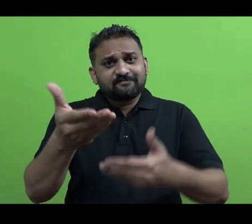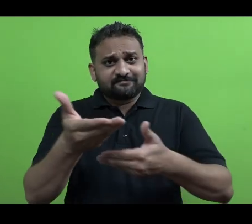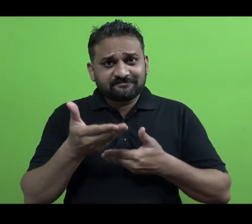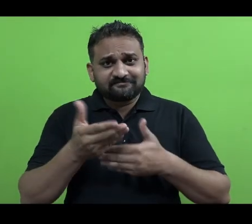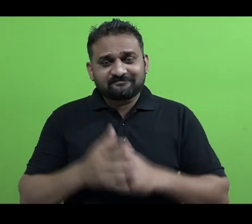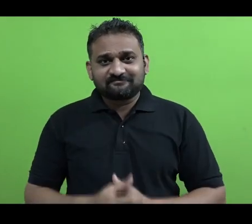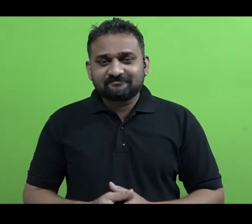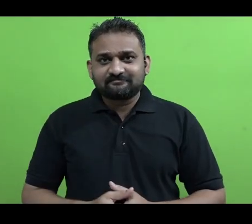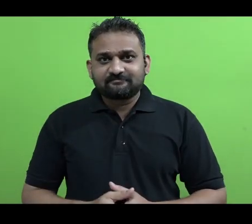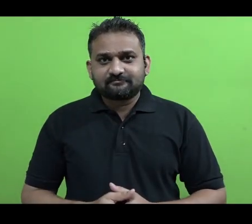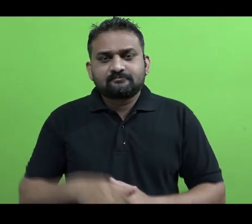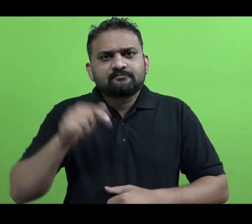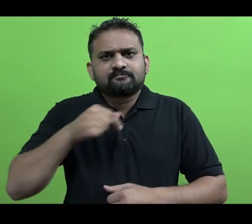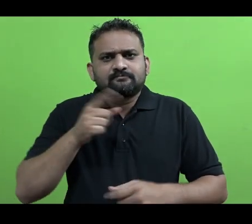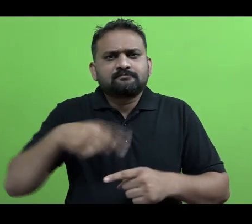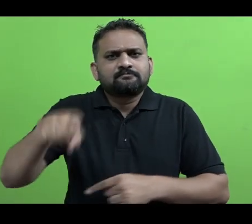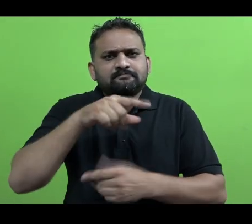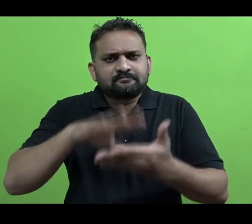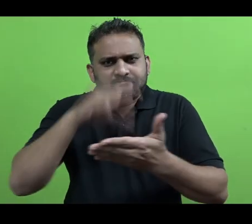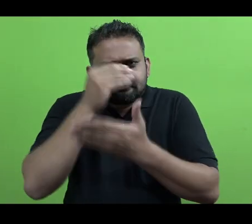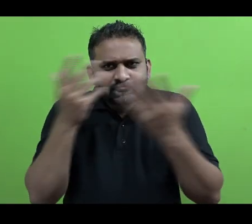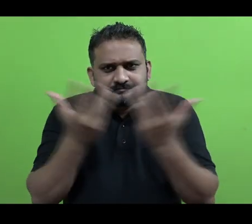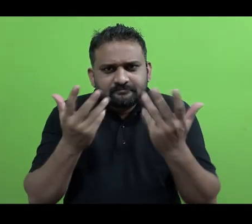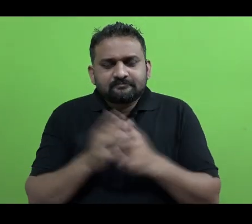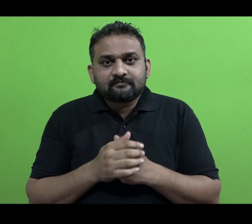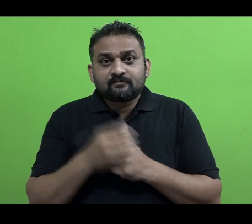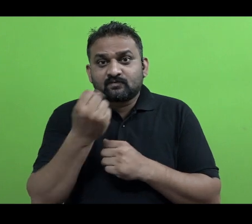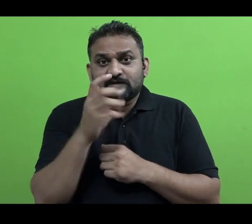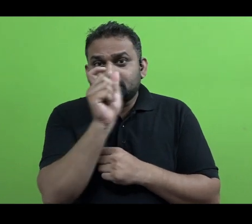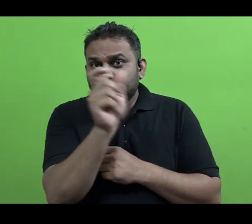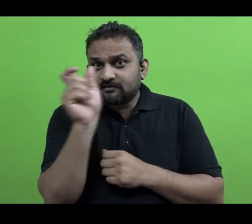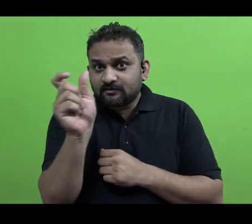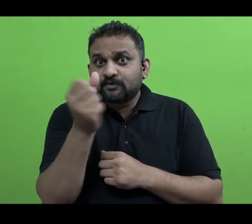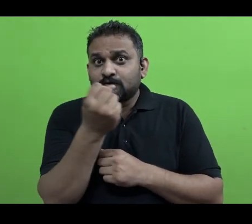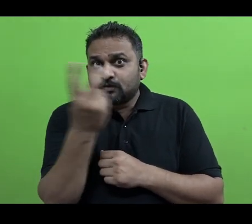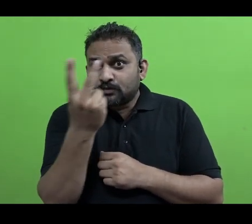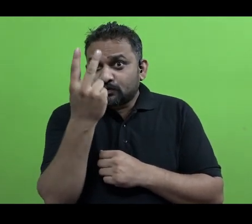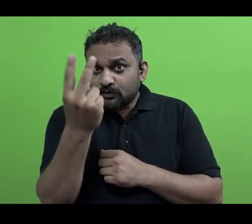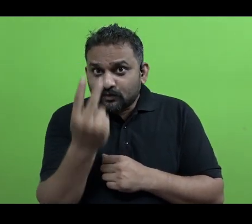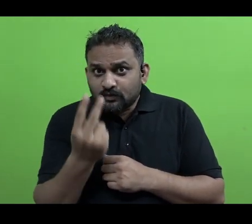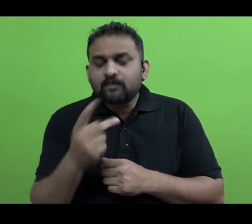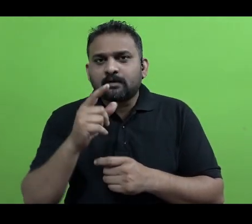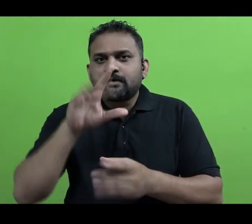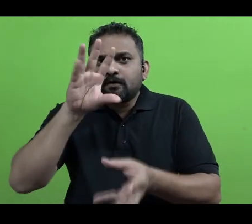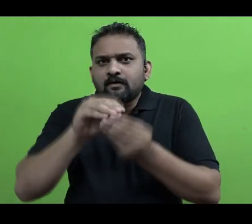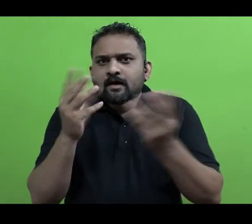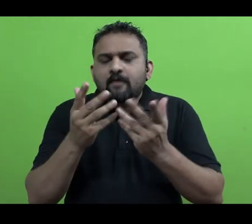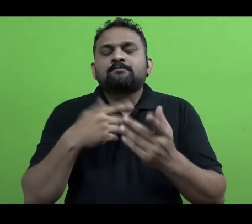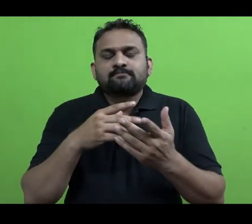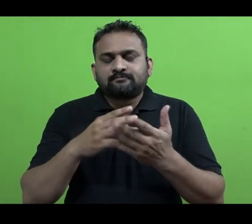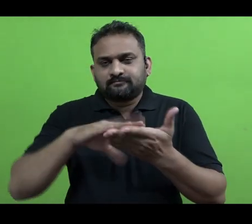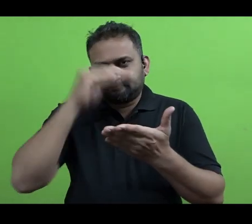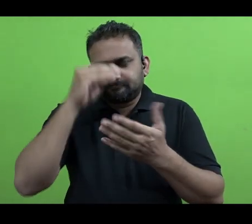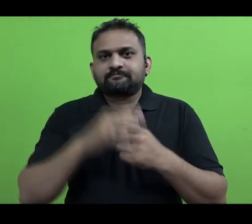Hello and welcome! Today we're going to learn about two-digit addition word problems. Now before